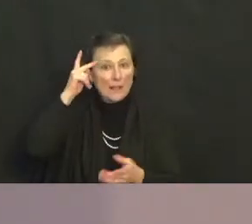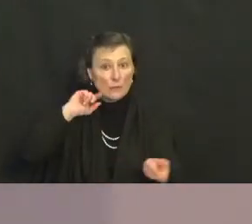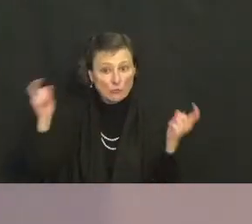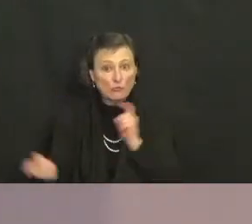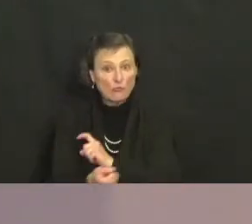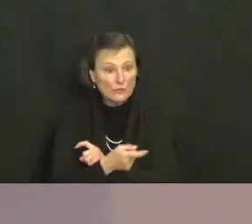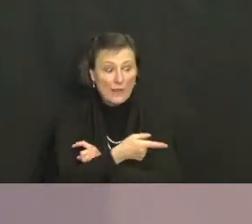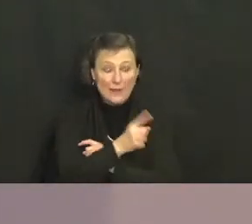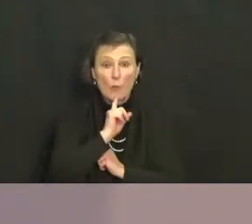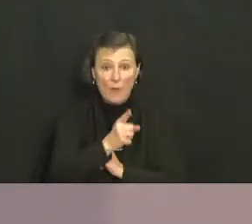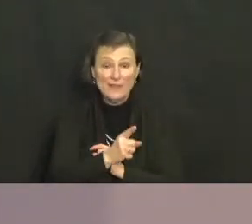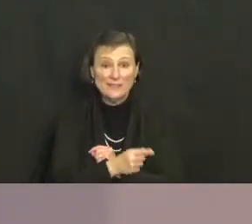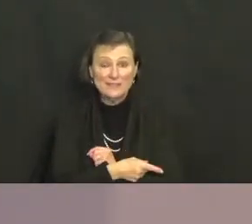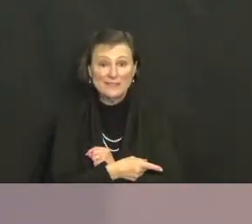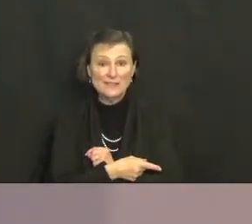He was.